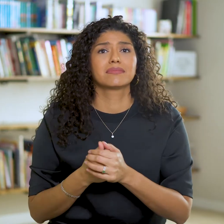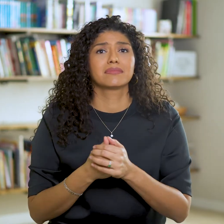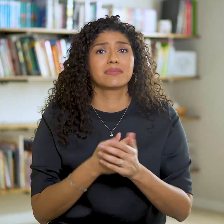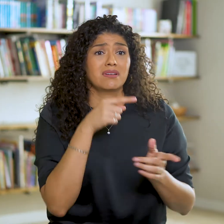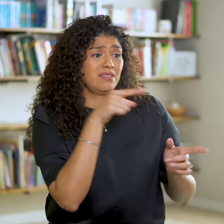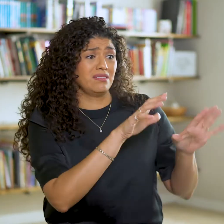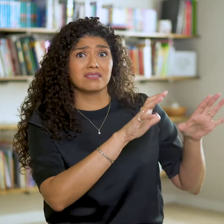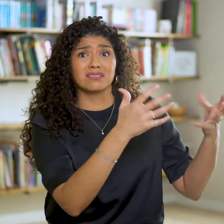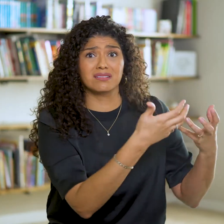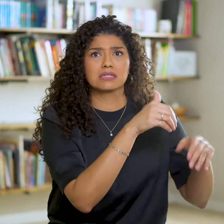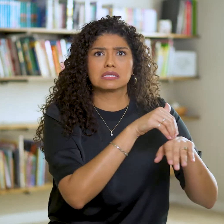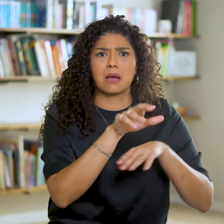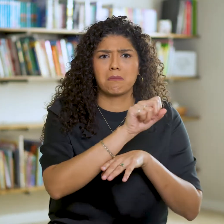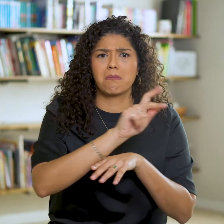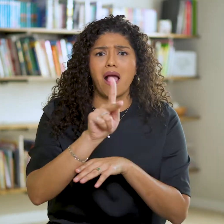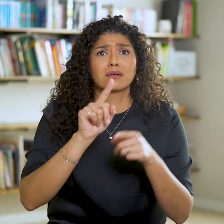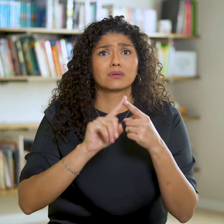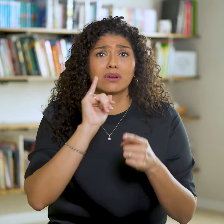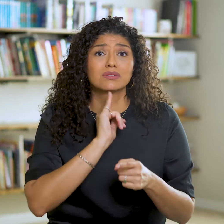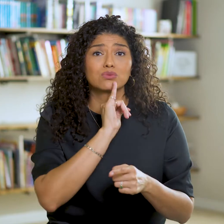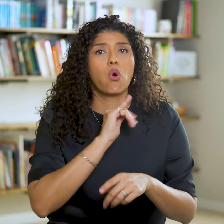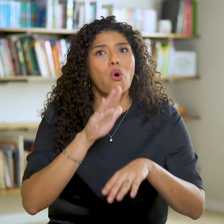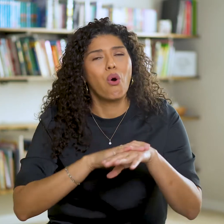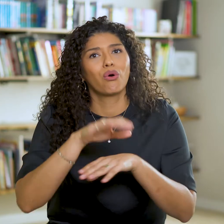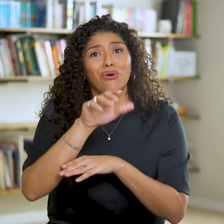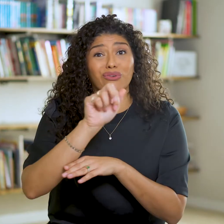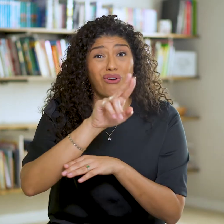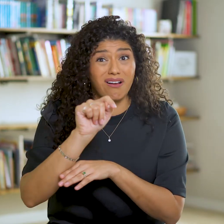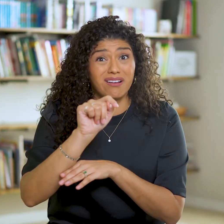The Phillies sent it back to Israel on a cart,